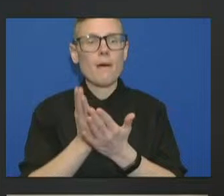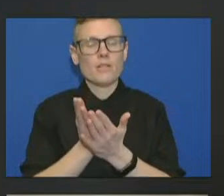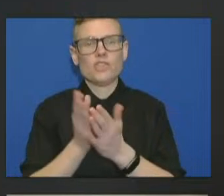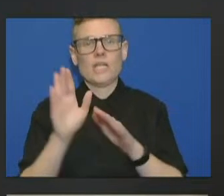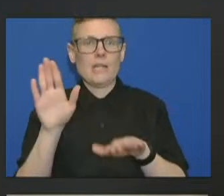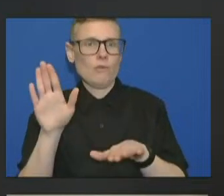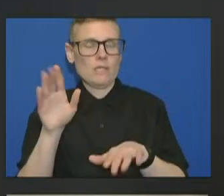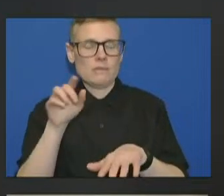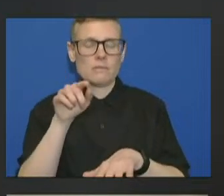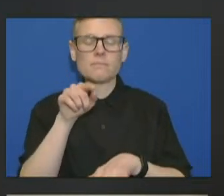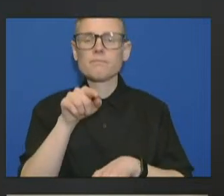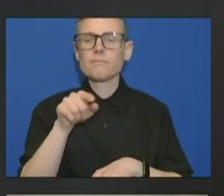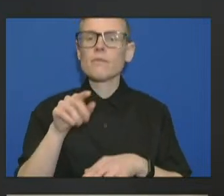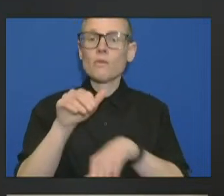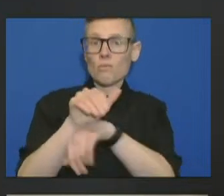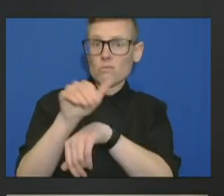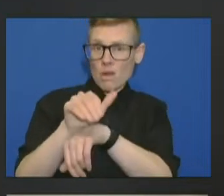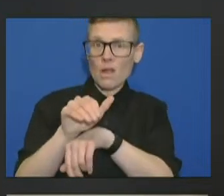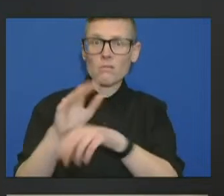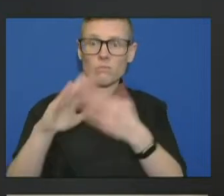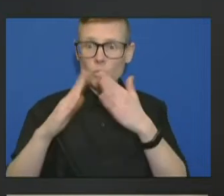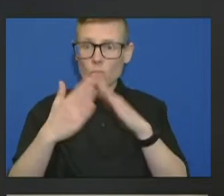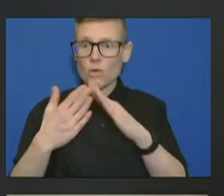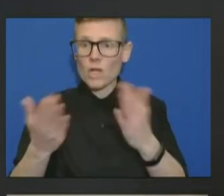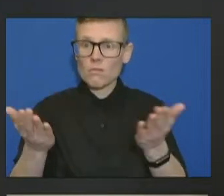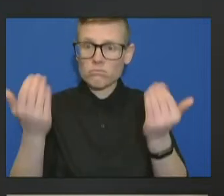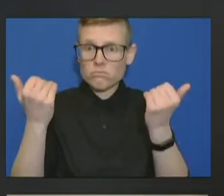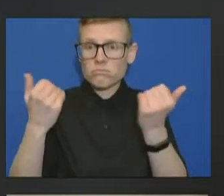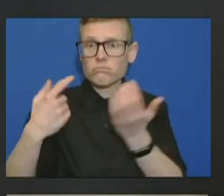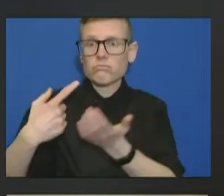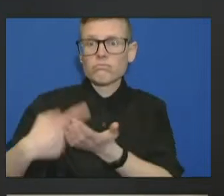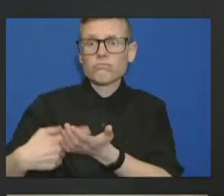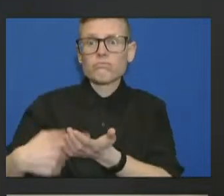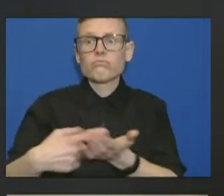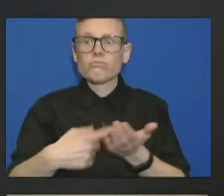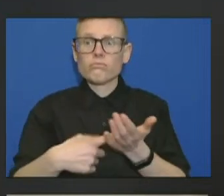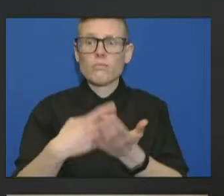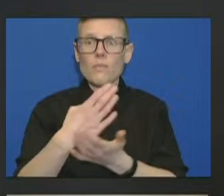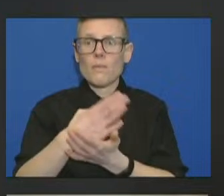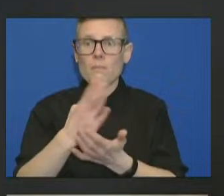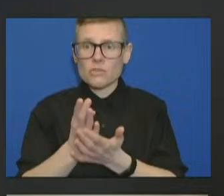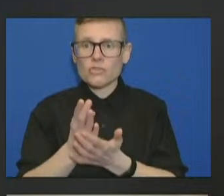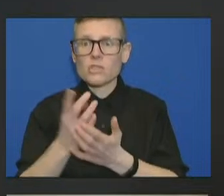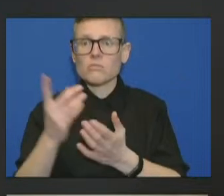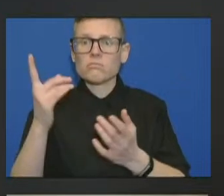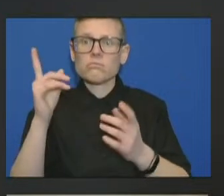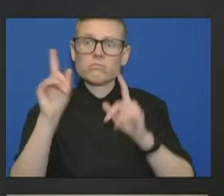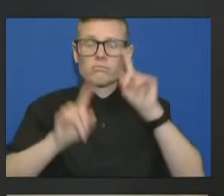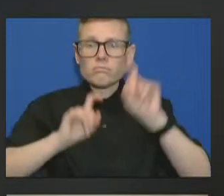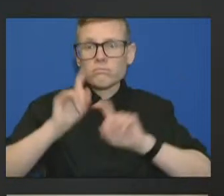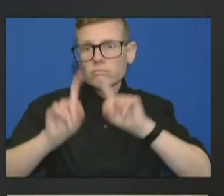board also holds operating budget hearings at night for the